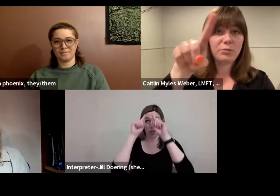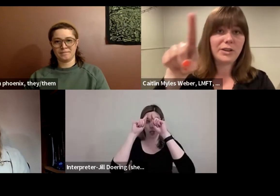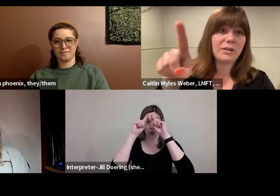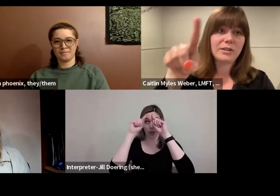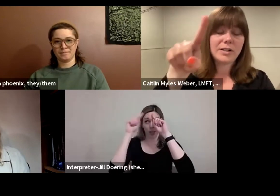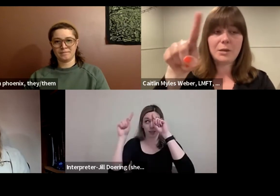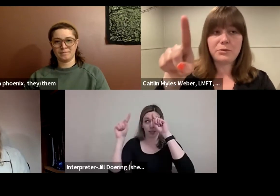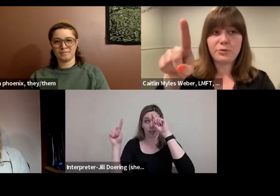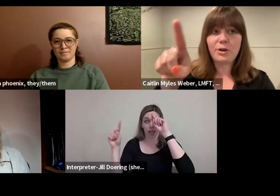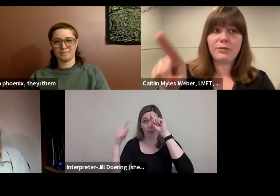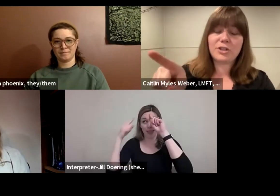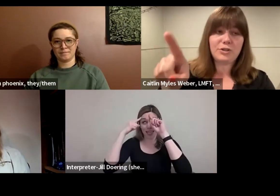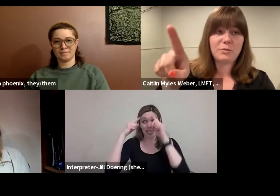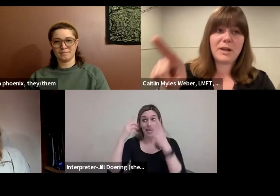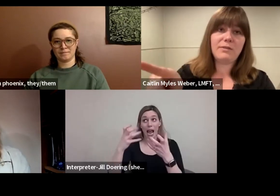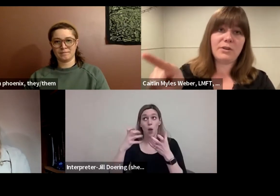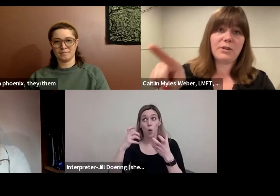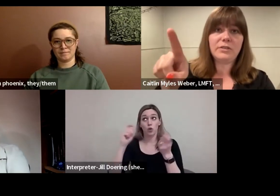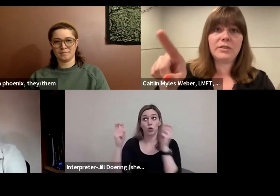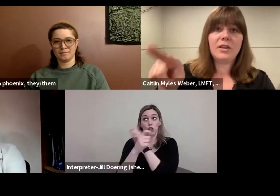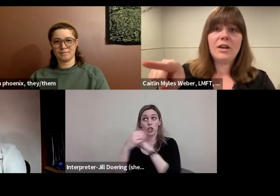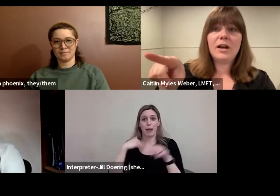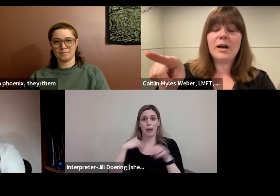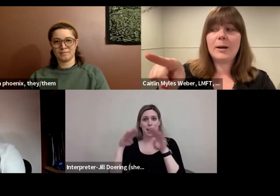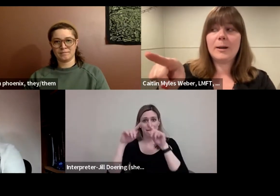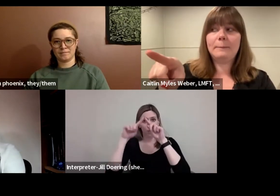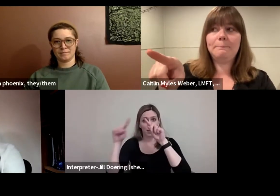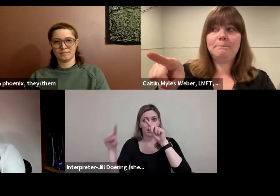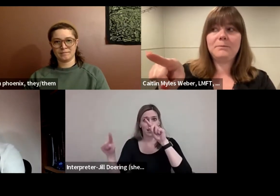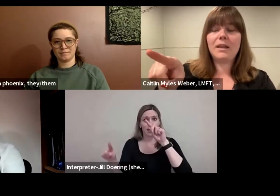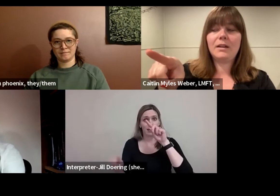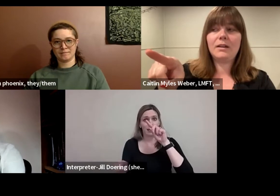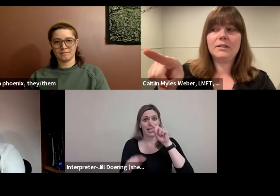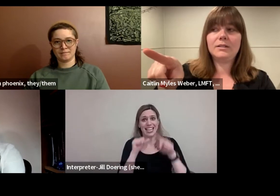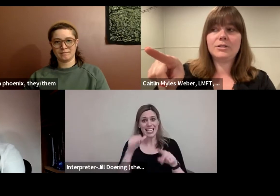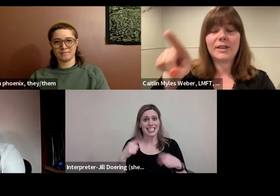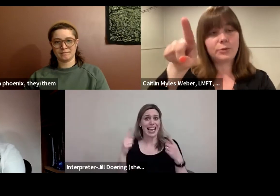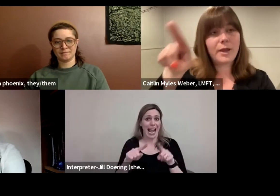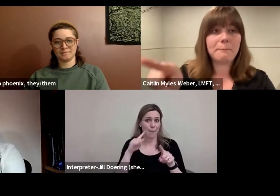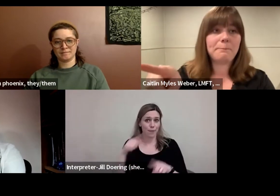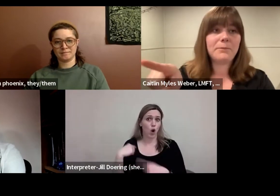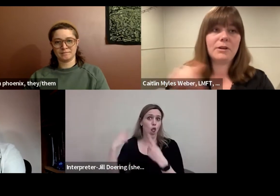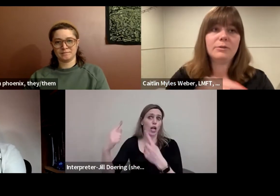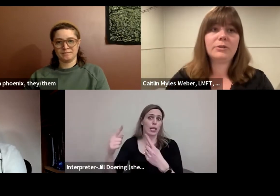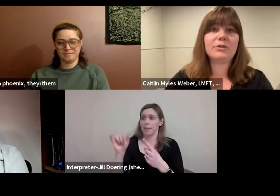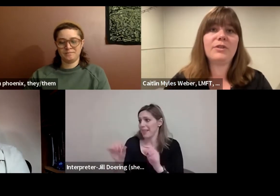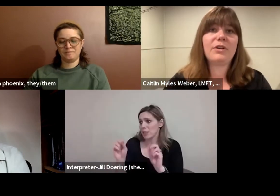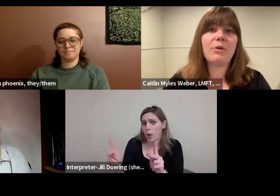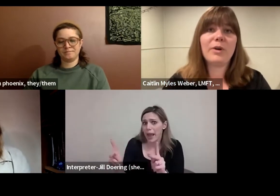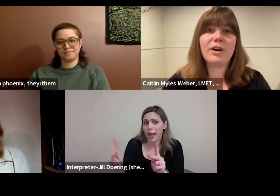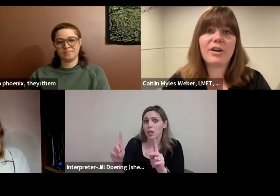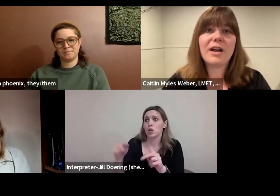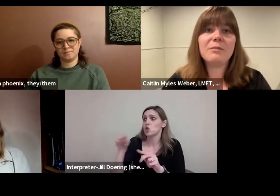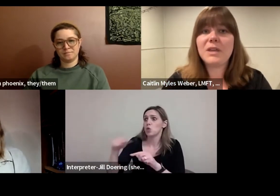for a really long time before you ever change your behaviors. And that's okay, you know, so just figure out where you're at,